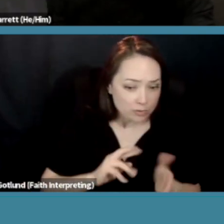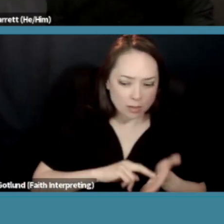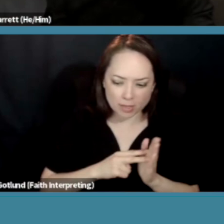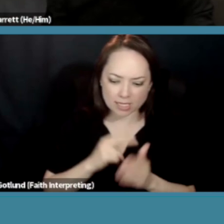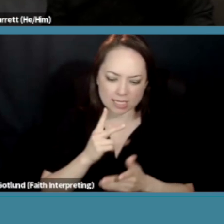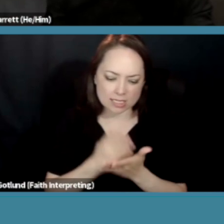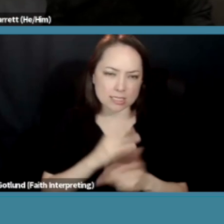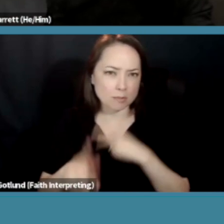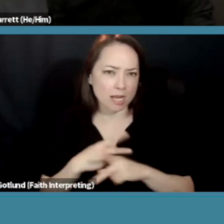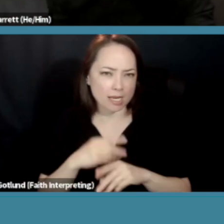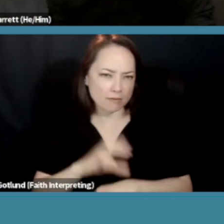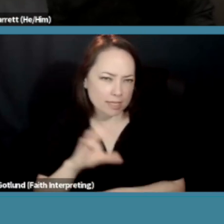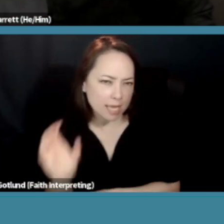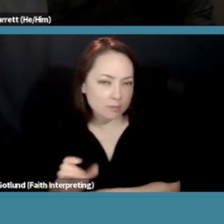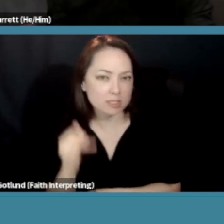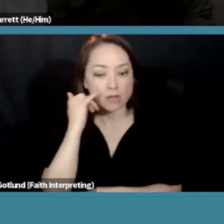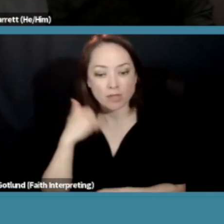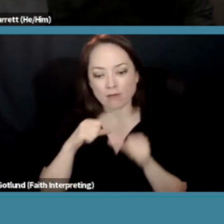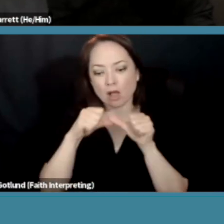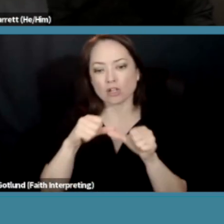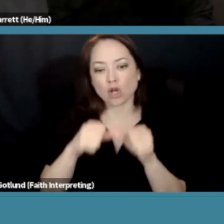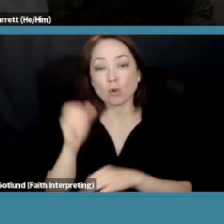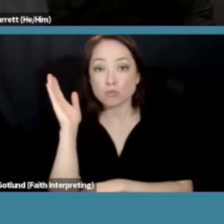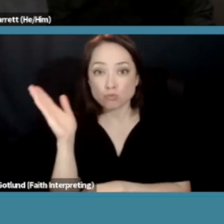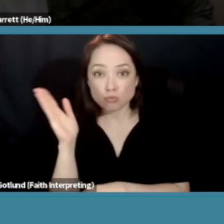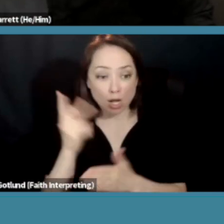if you have ongoing programming to be to be able to do some of that internally.